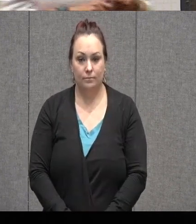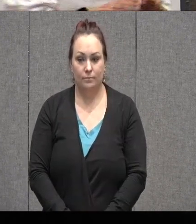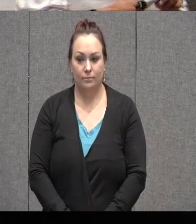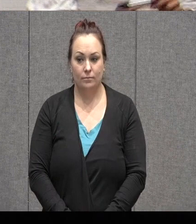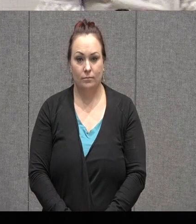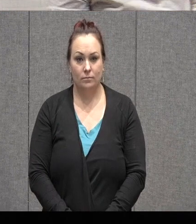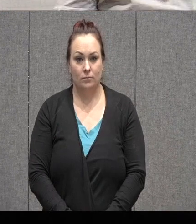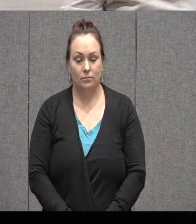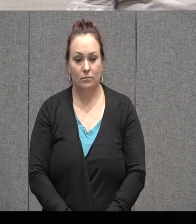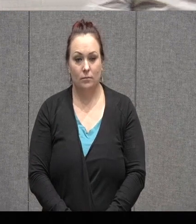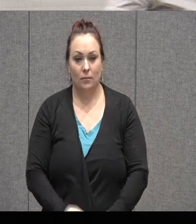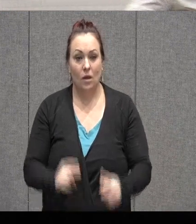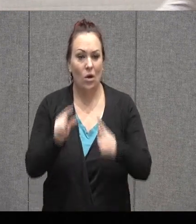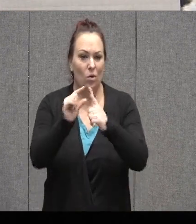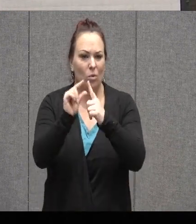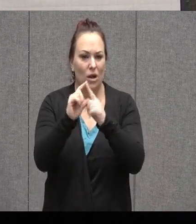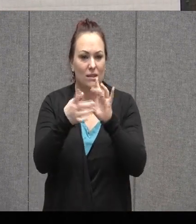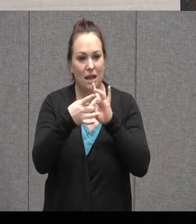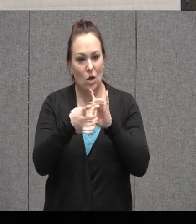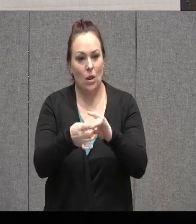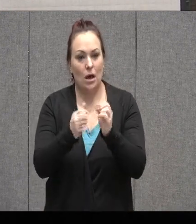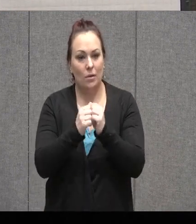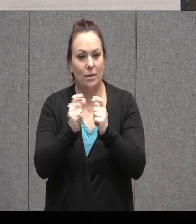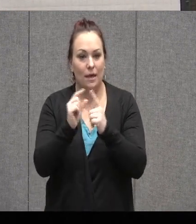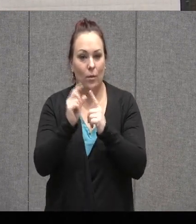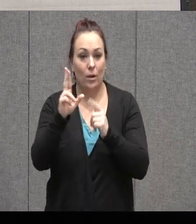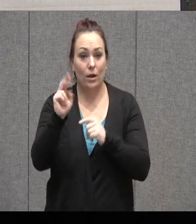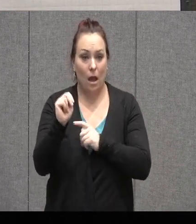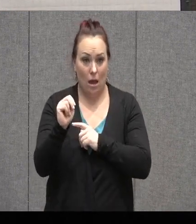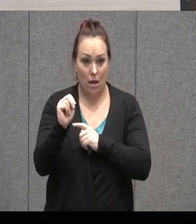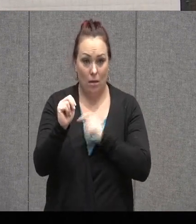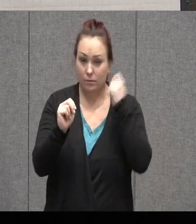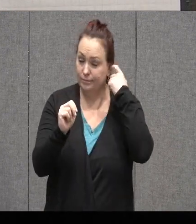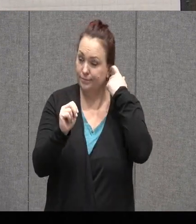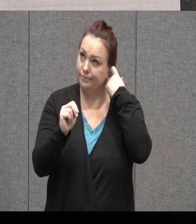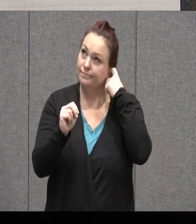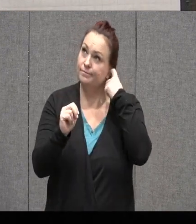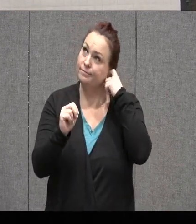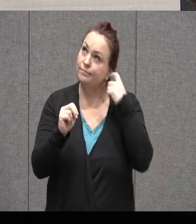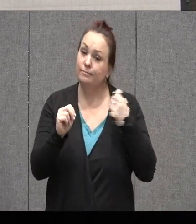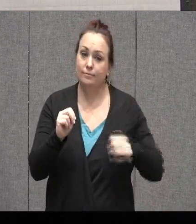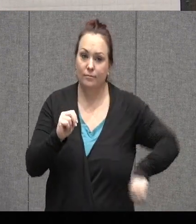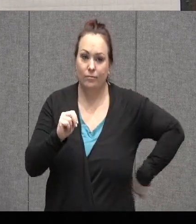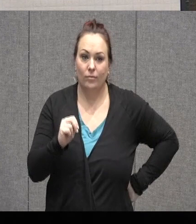What are some words that go with un? Are you thinking about unreal?